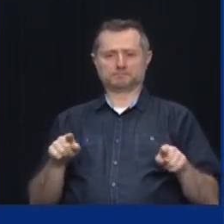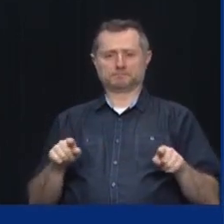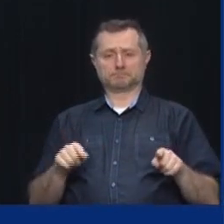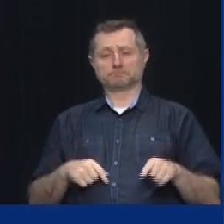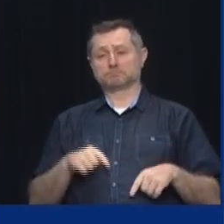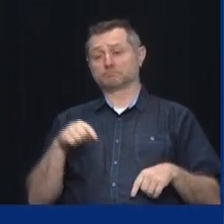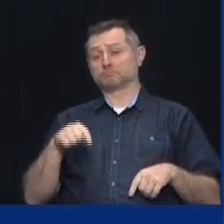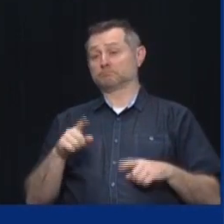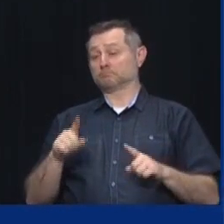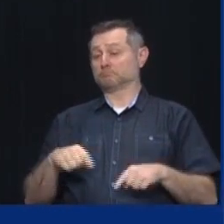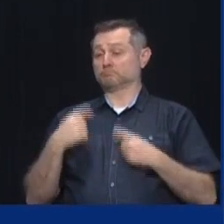TO MY RIGHT BILL MAGNARELLI AND AL.